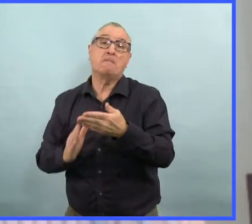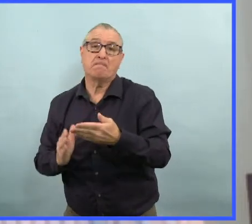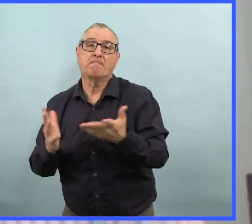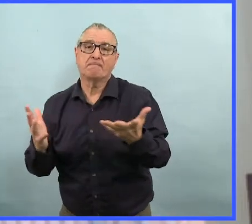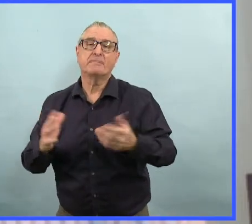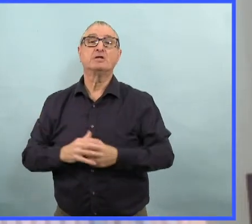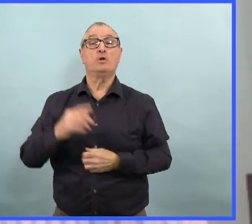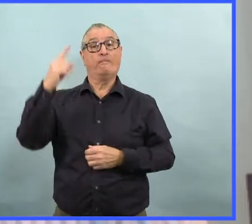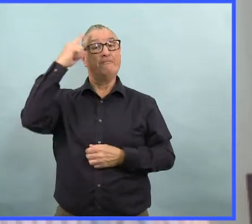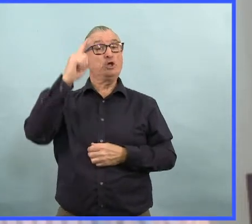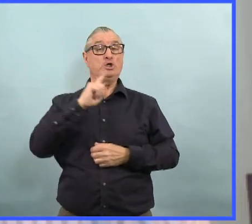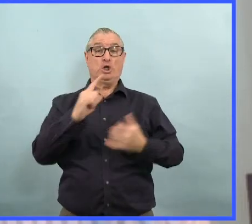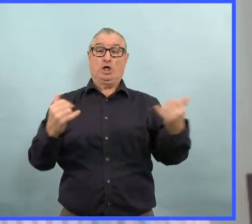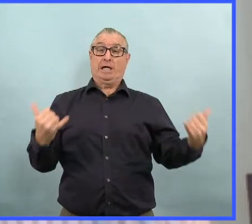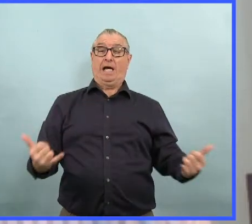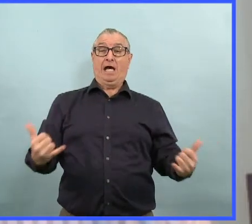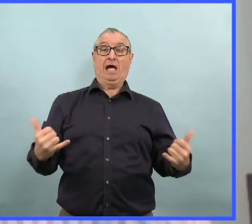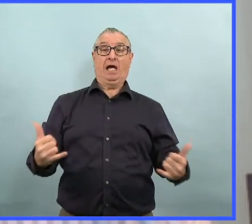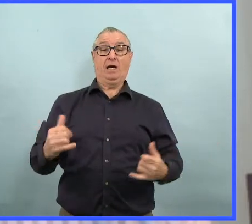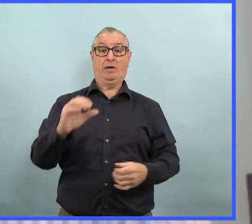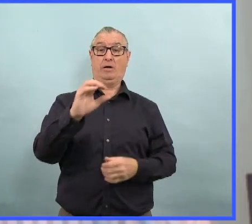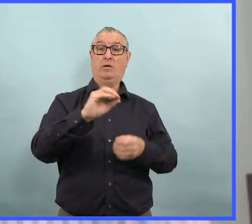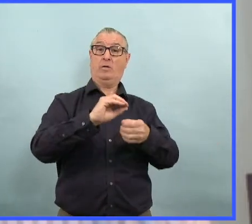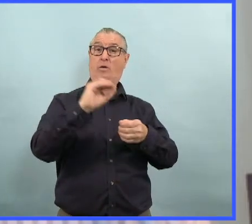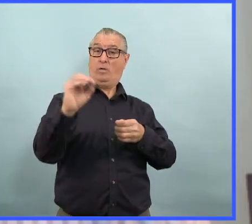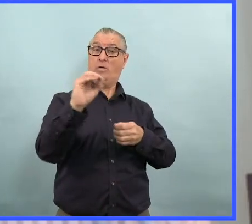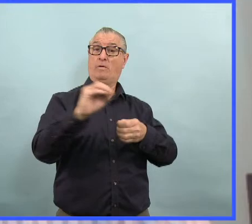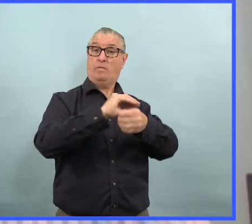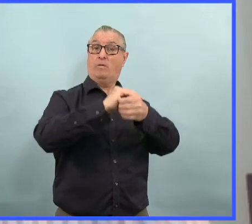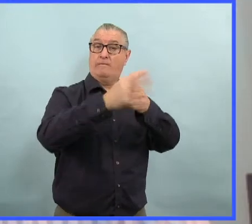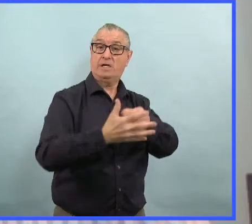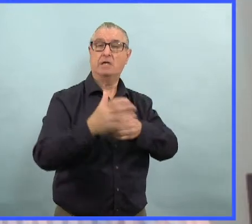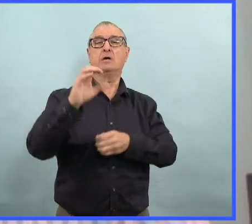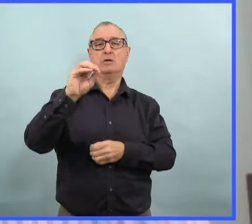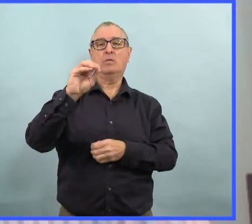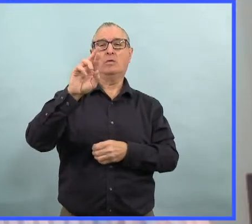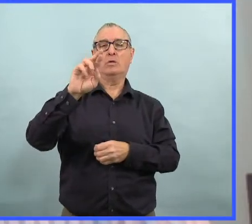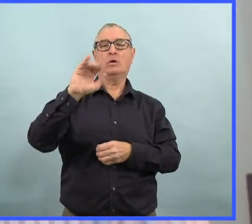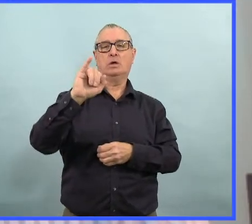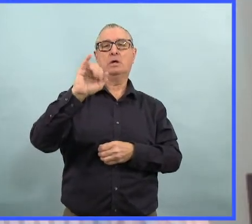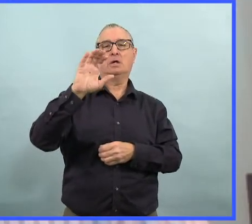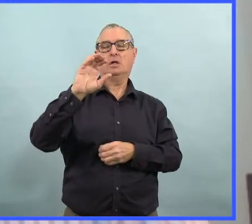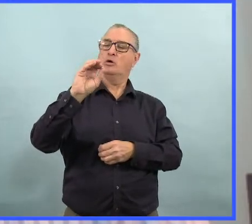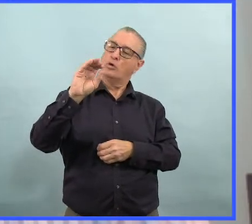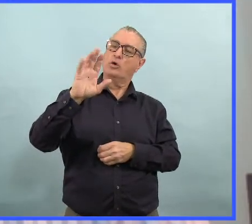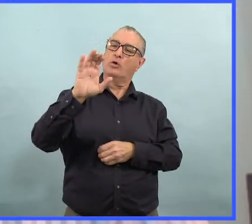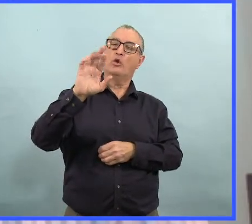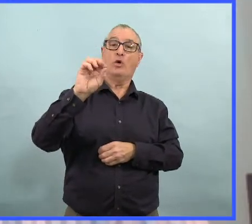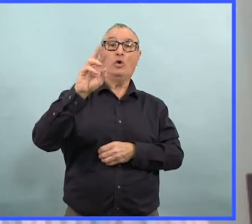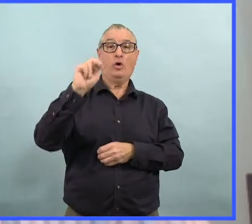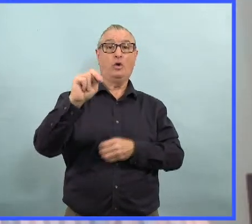we cannot rely on our numbers being in a decline at this point just because of our